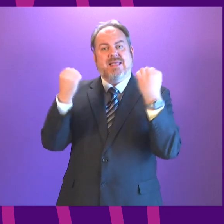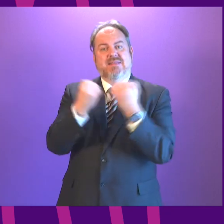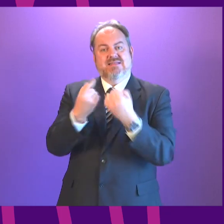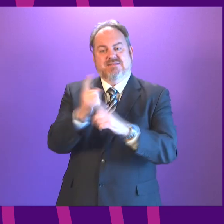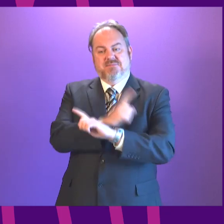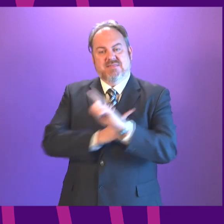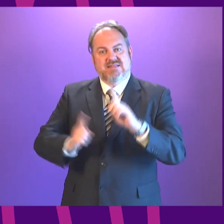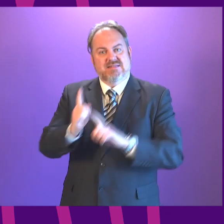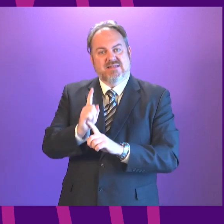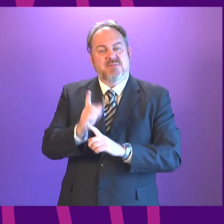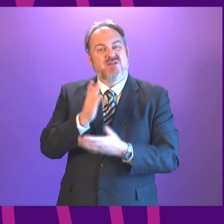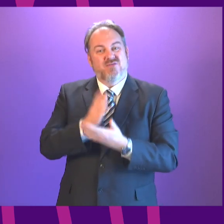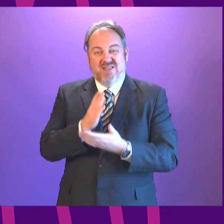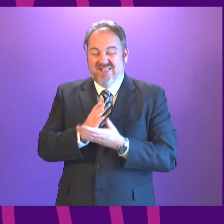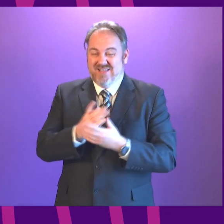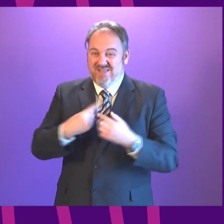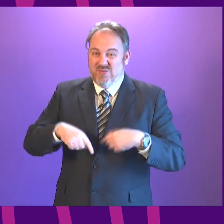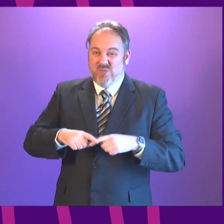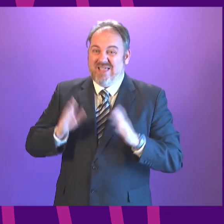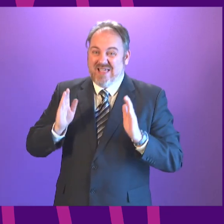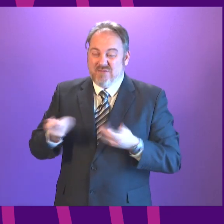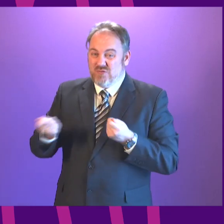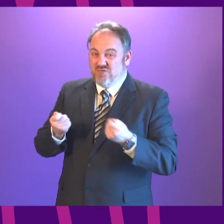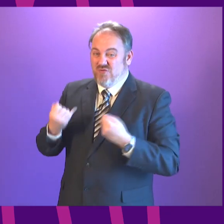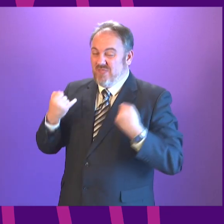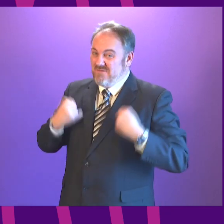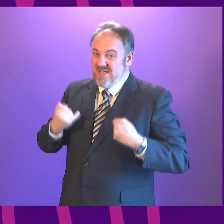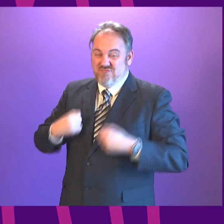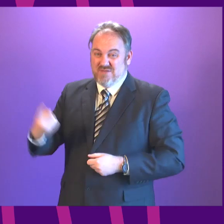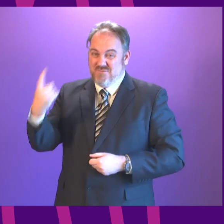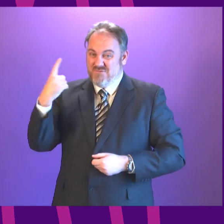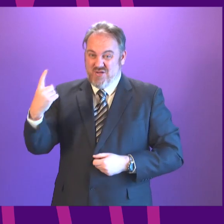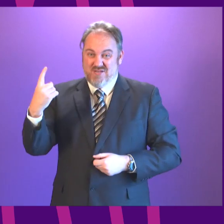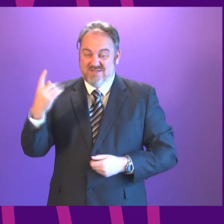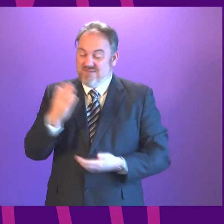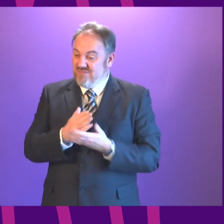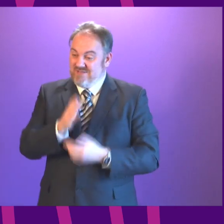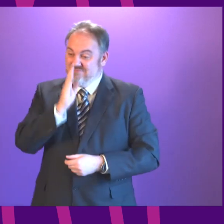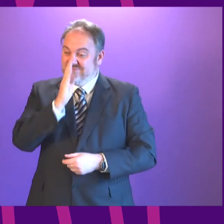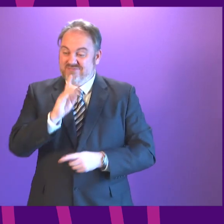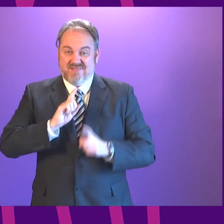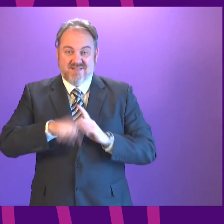depends on our ability to suppress the virus. To put it bluntly, the more patients require